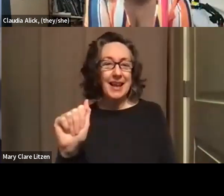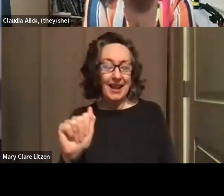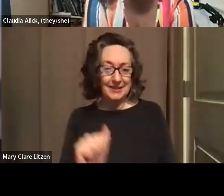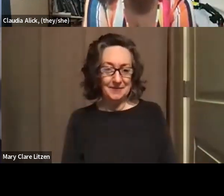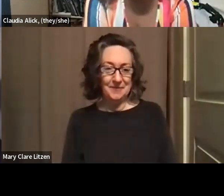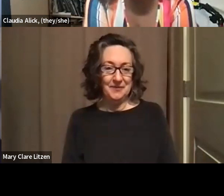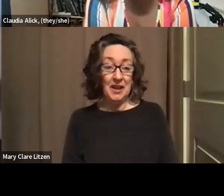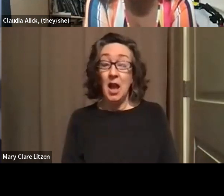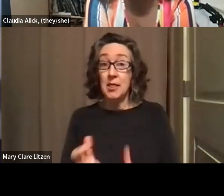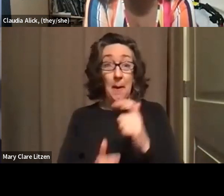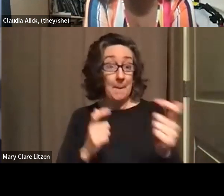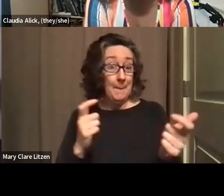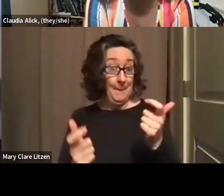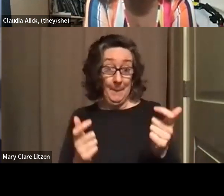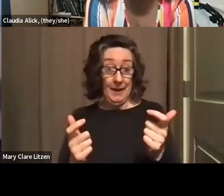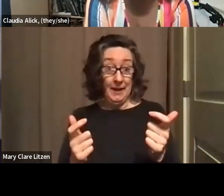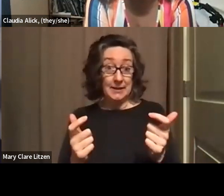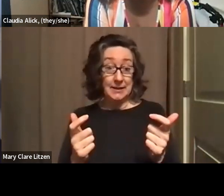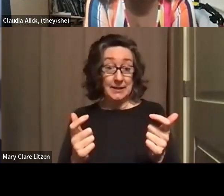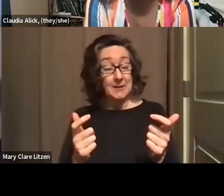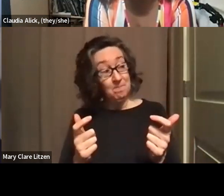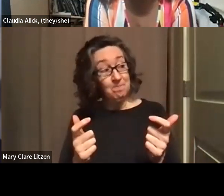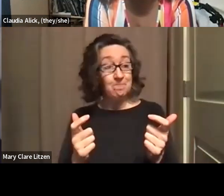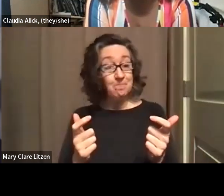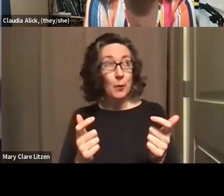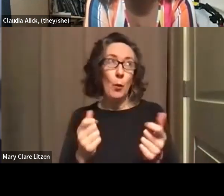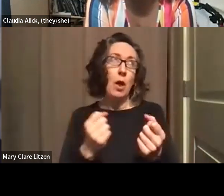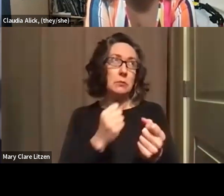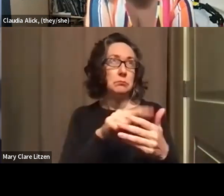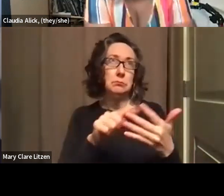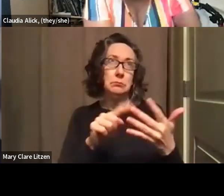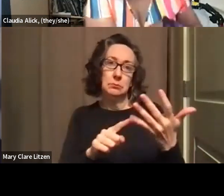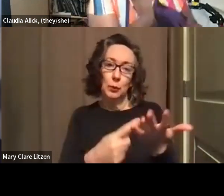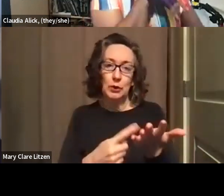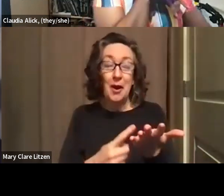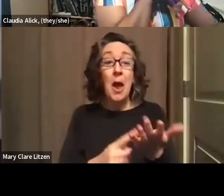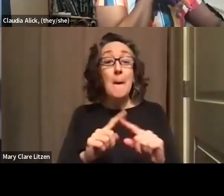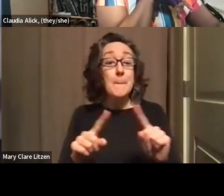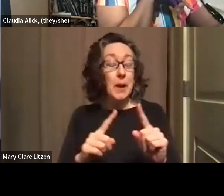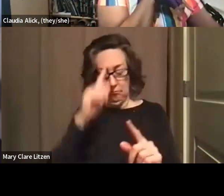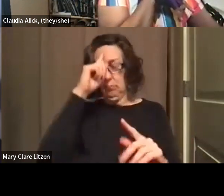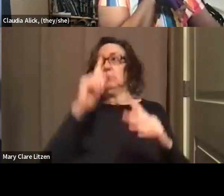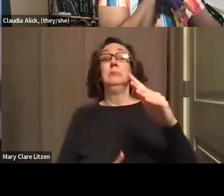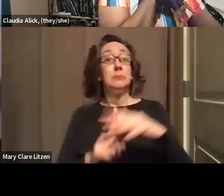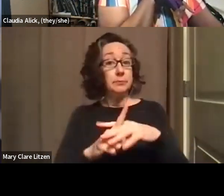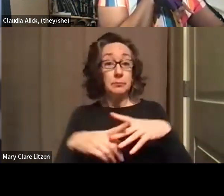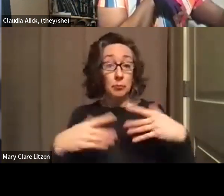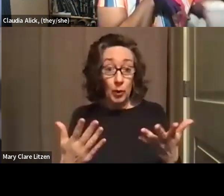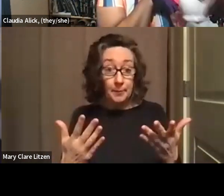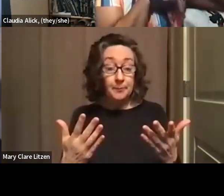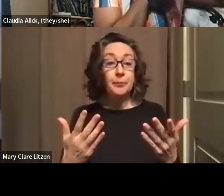There's a lot of things but I will talk about the thing that popped to my mind